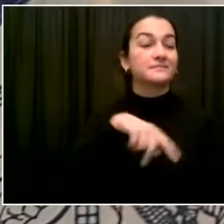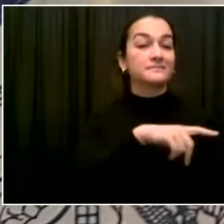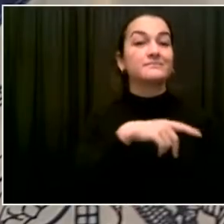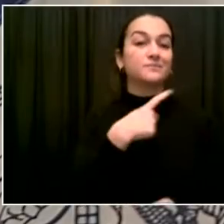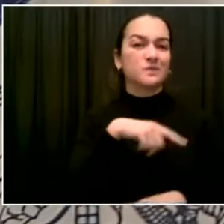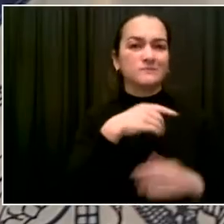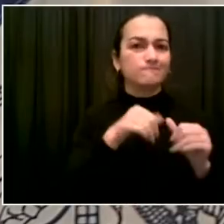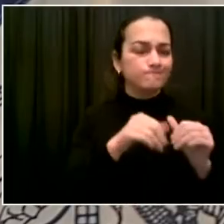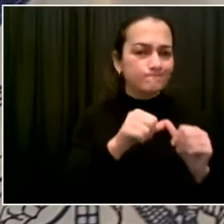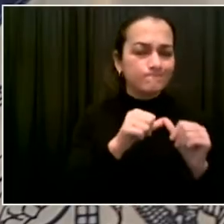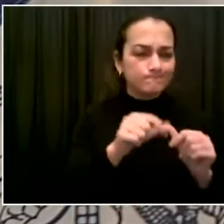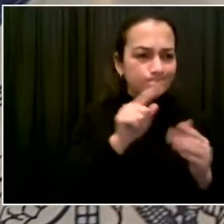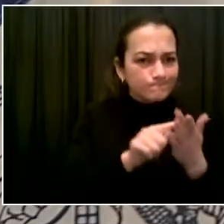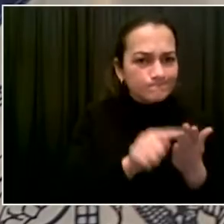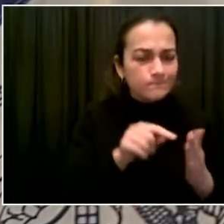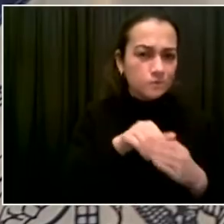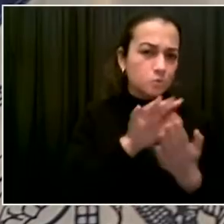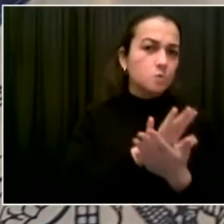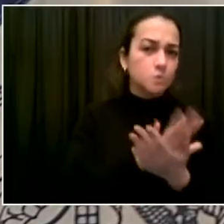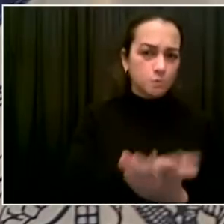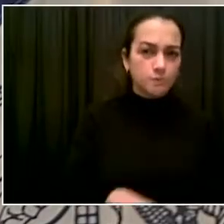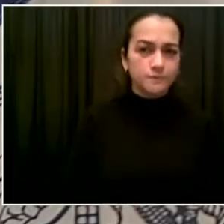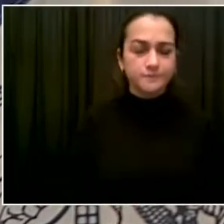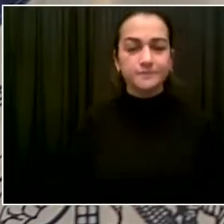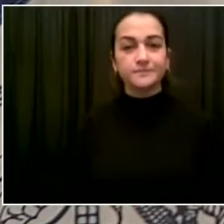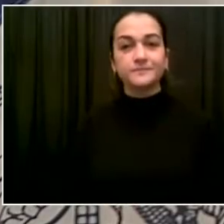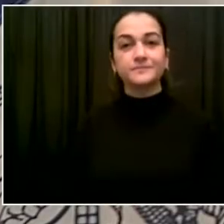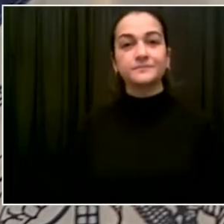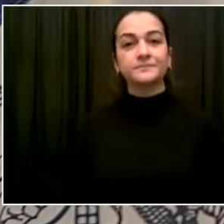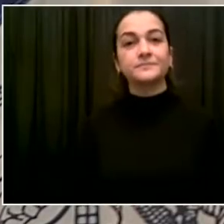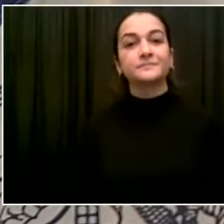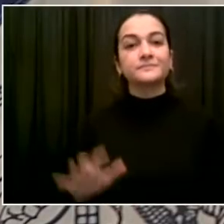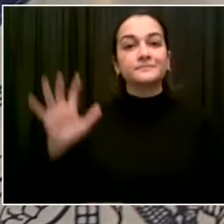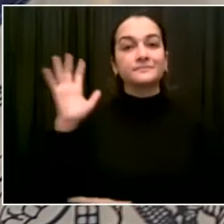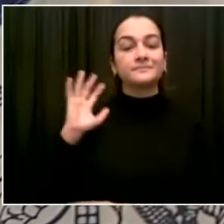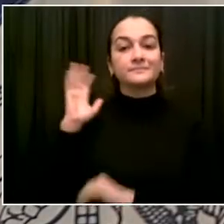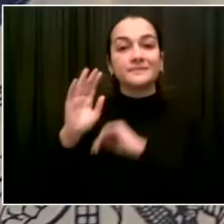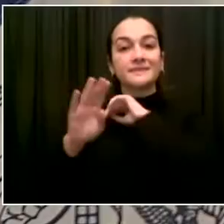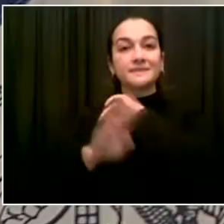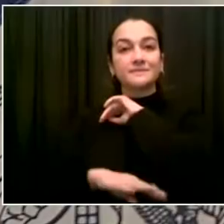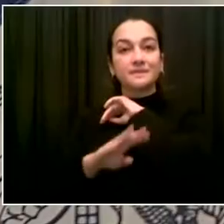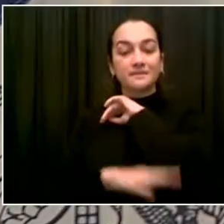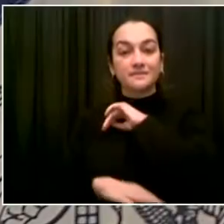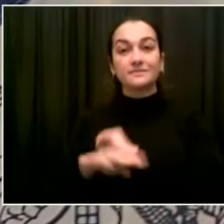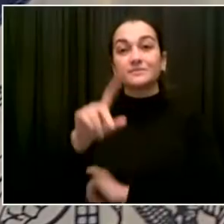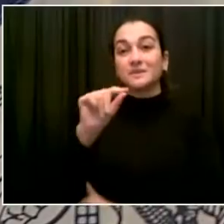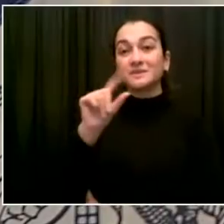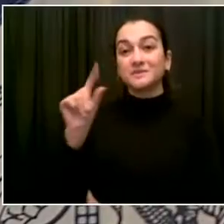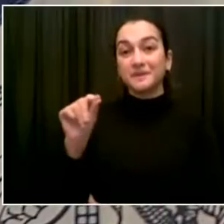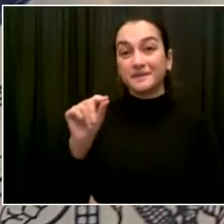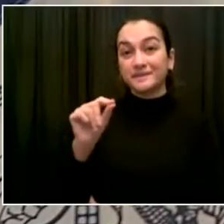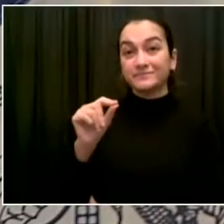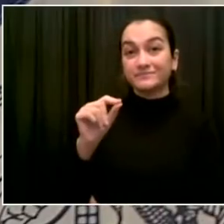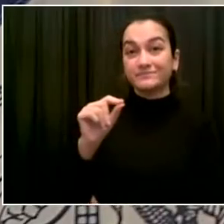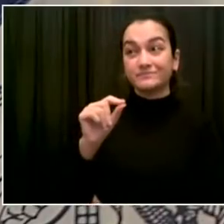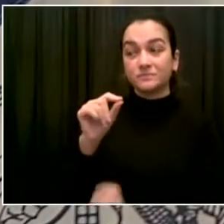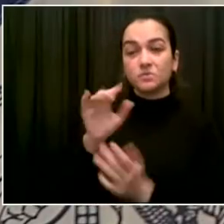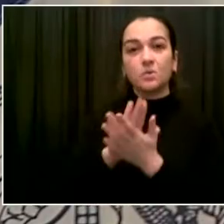TH SATCHOOLS